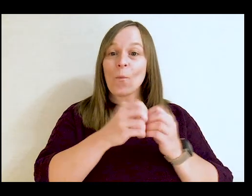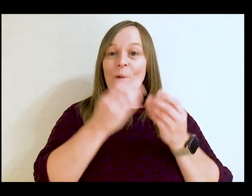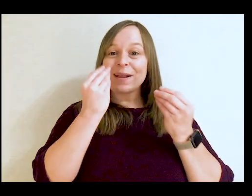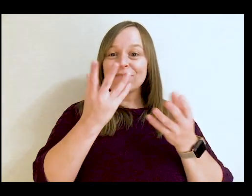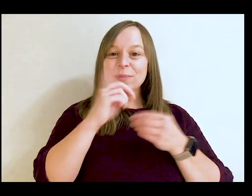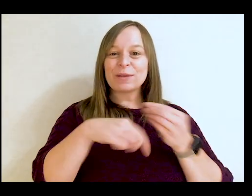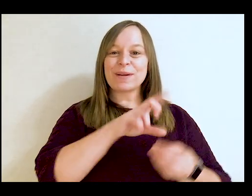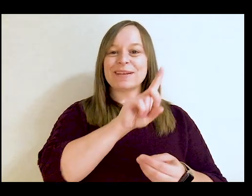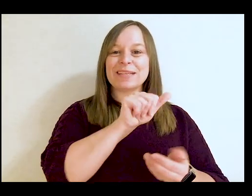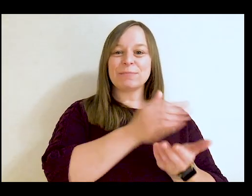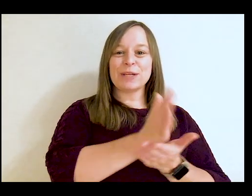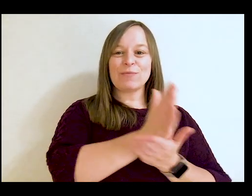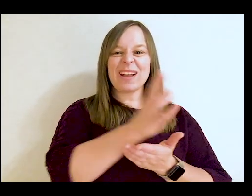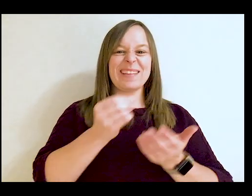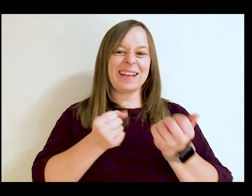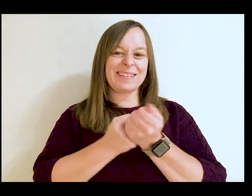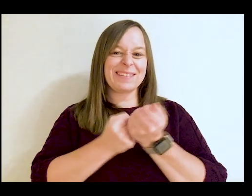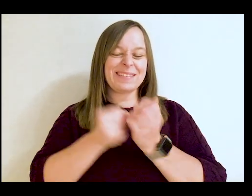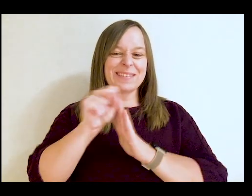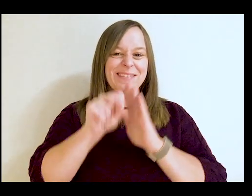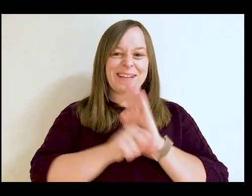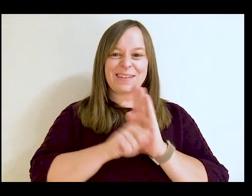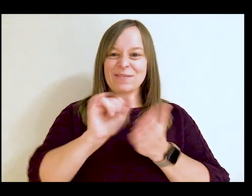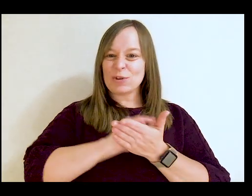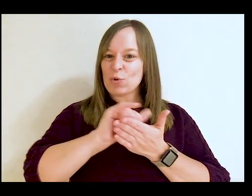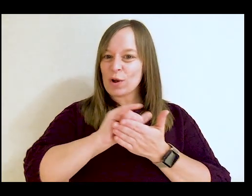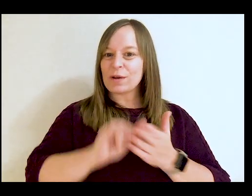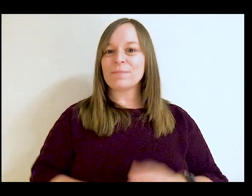you more information on disability rights in the state of New York.